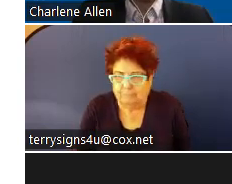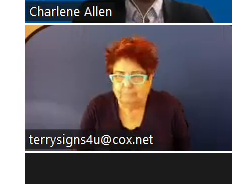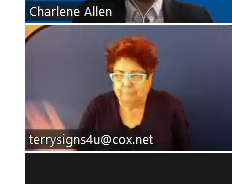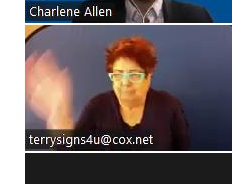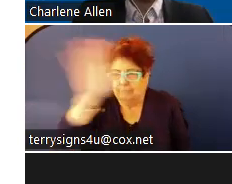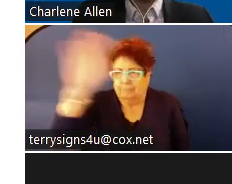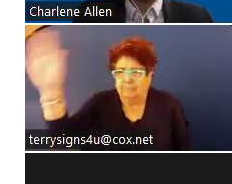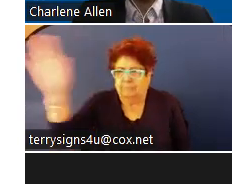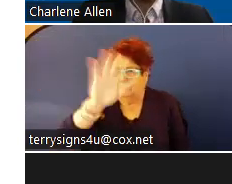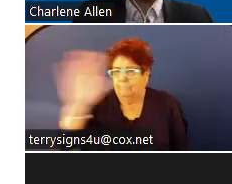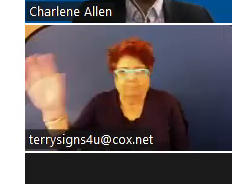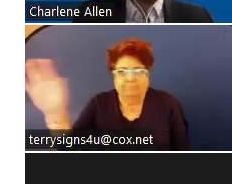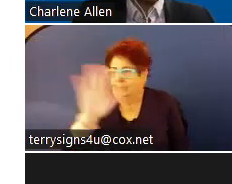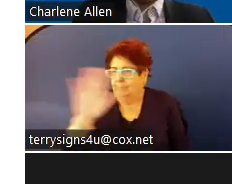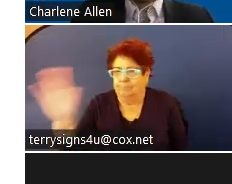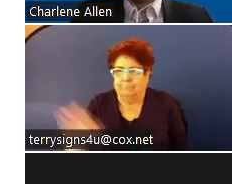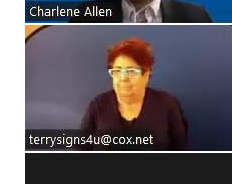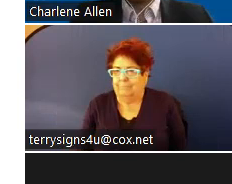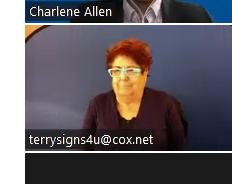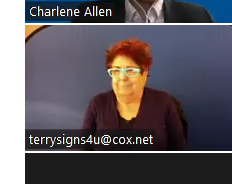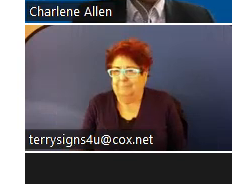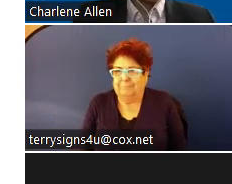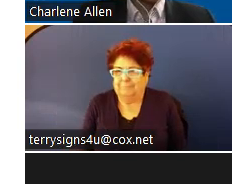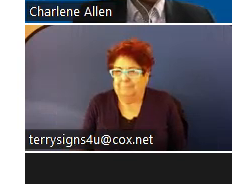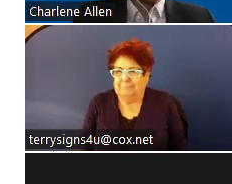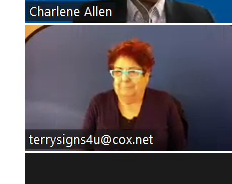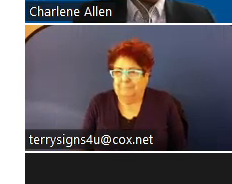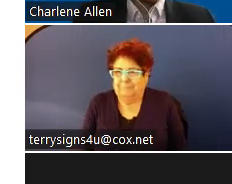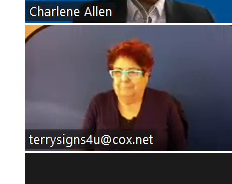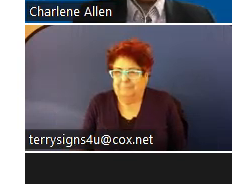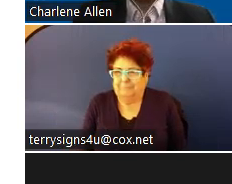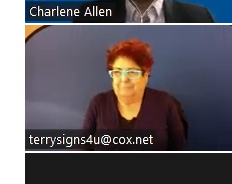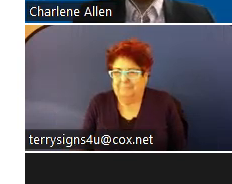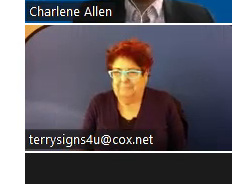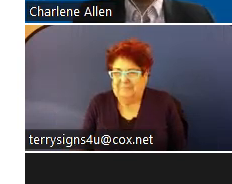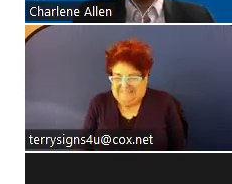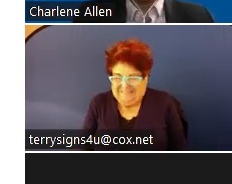CHARLENE ALLEN: You are muted. Sorry, I was muted